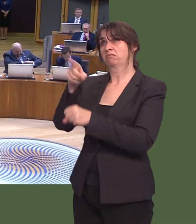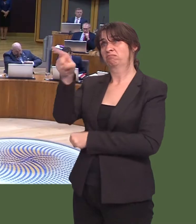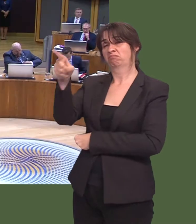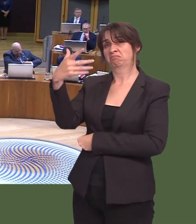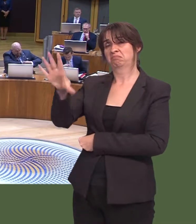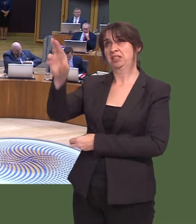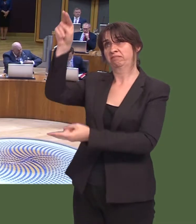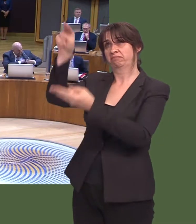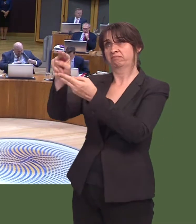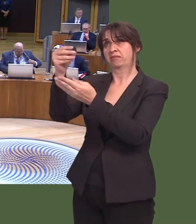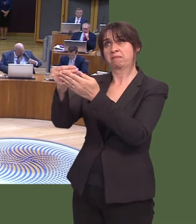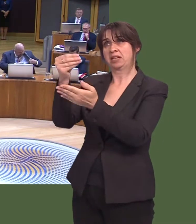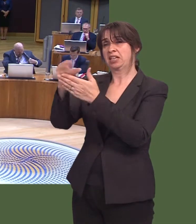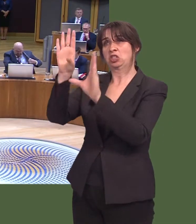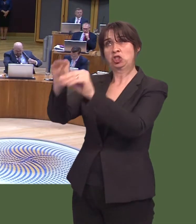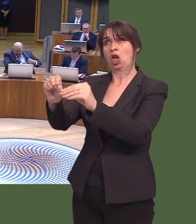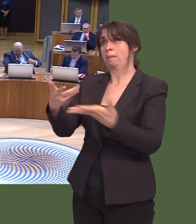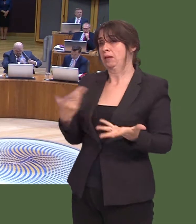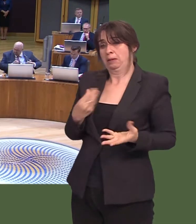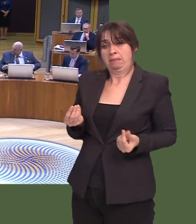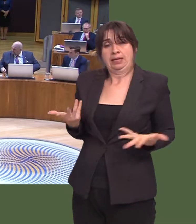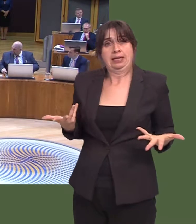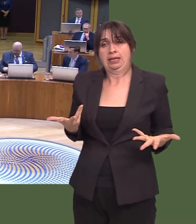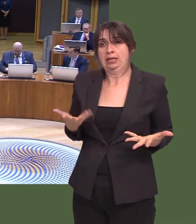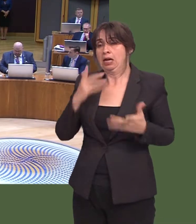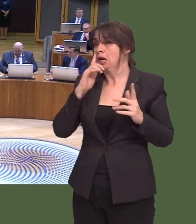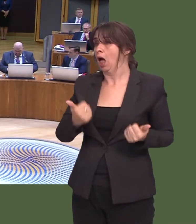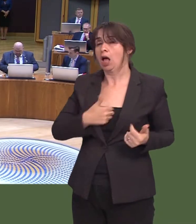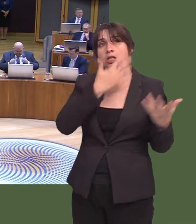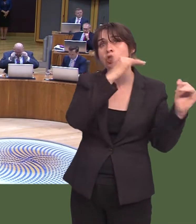Wales to check placements as theyíve done in the past? Carwyn Jones: Ddim o gwbl.